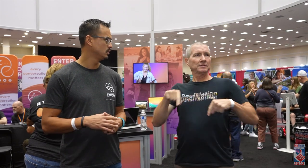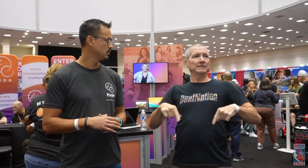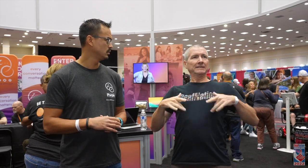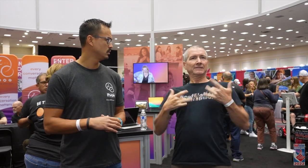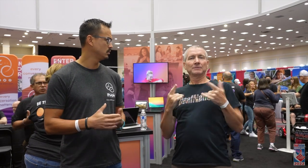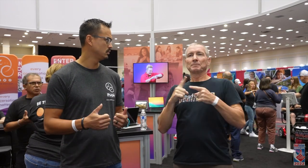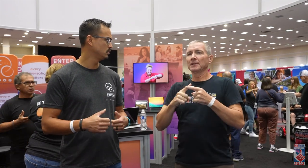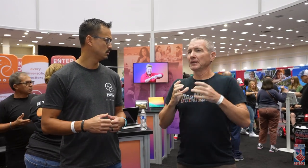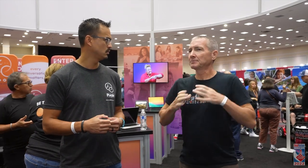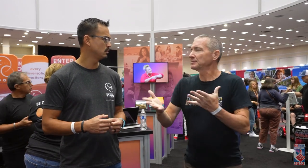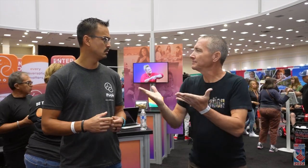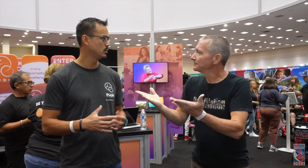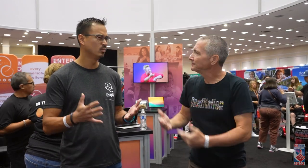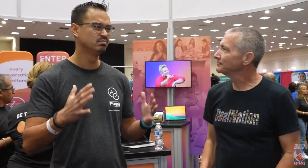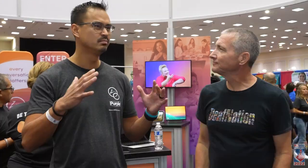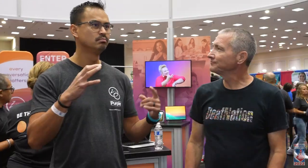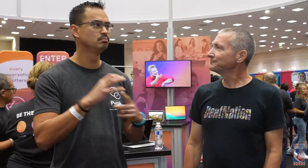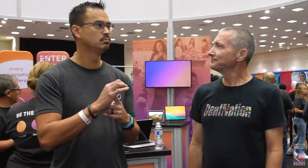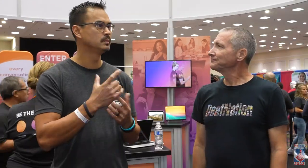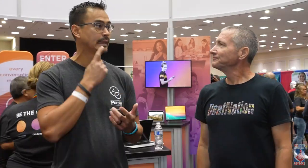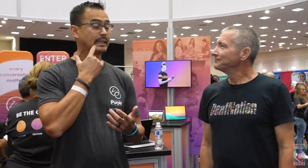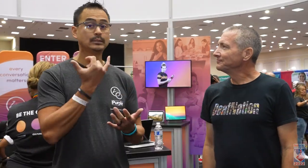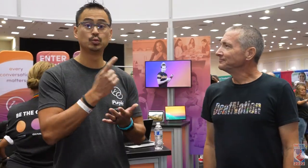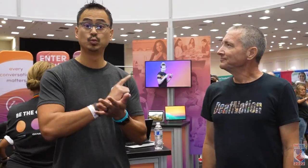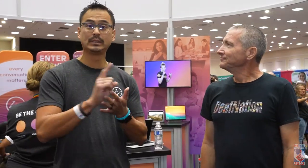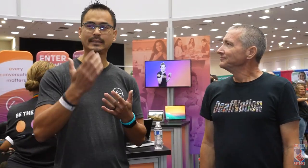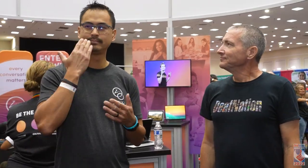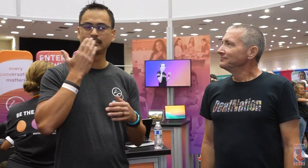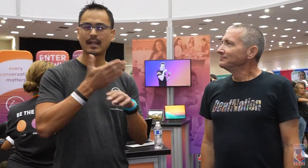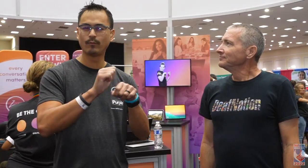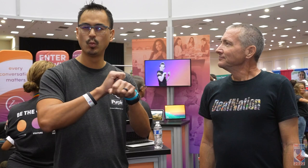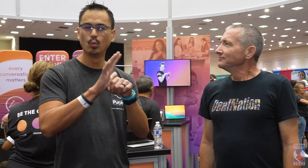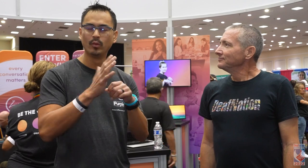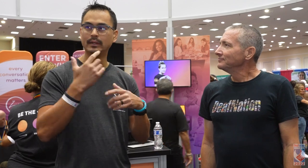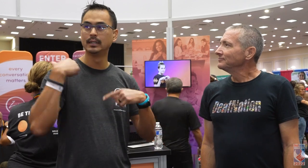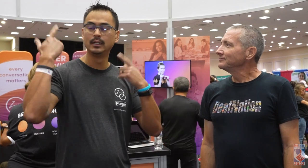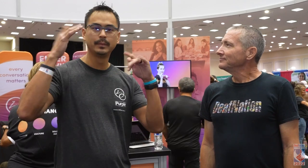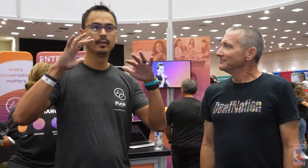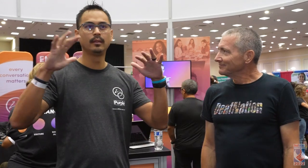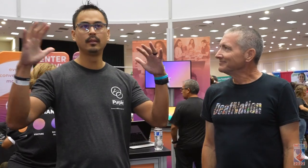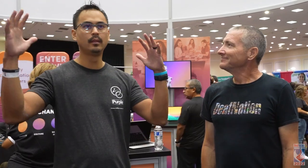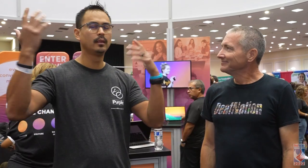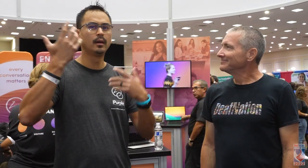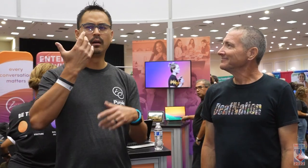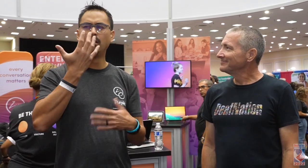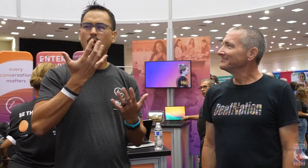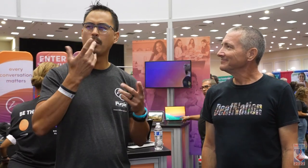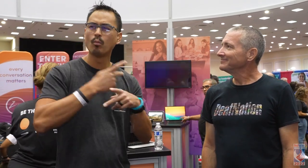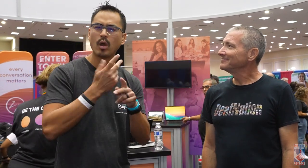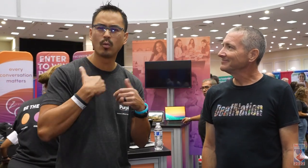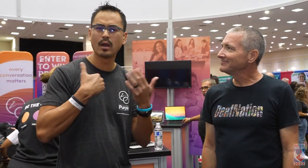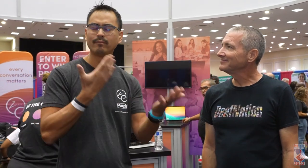that are specific to this event or to customers in general? It’s been amazing! This week, you know with it being after COVID and everything, people are coming by to see